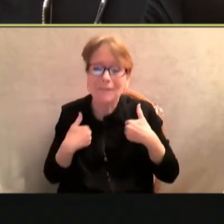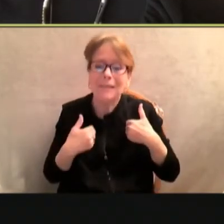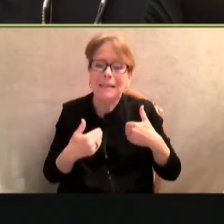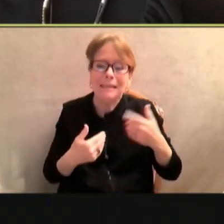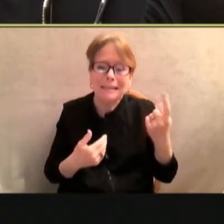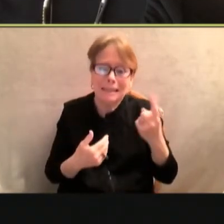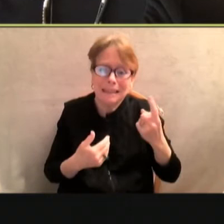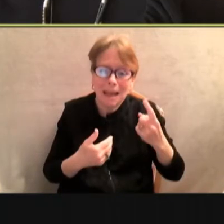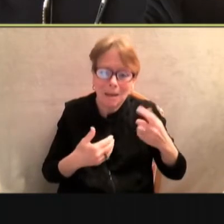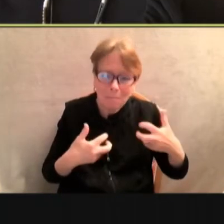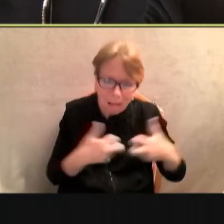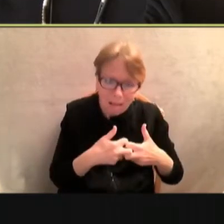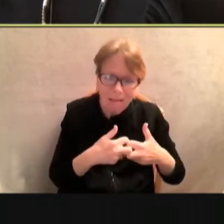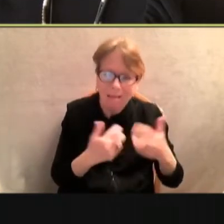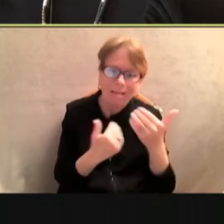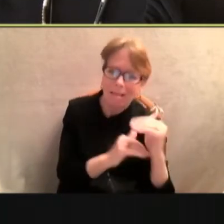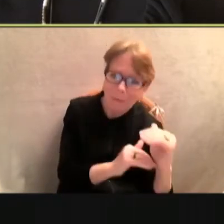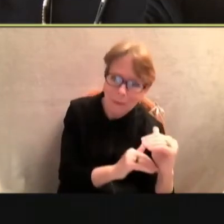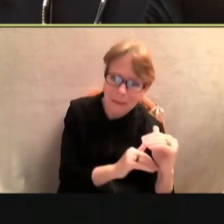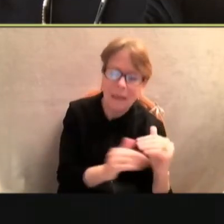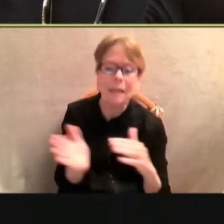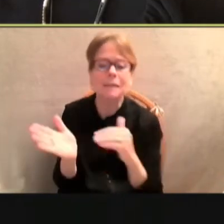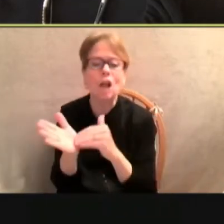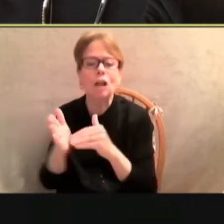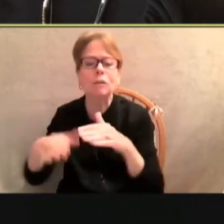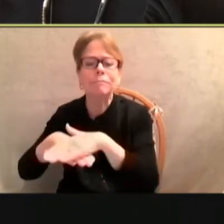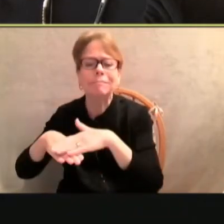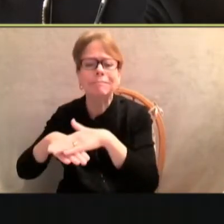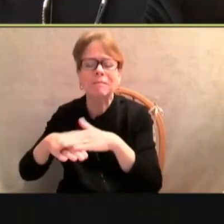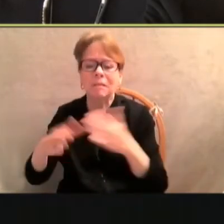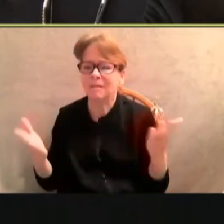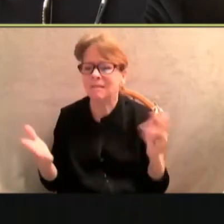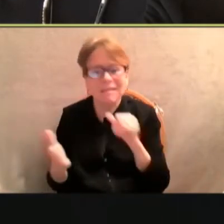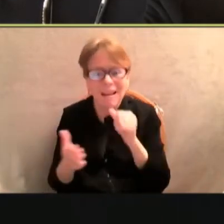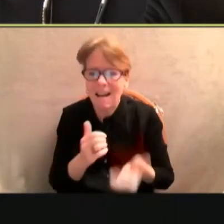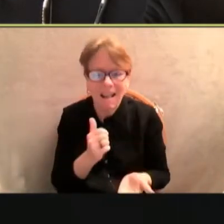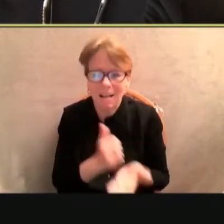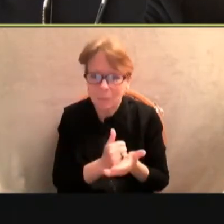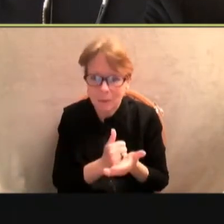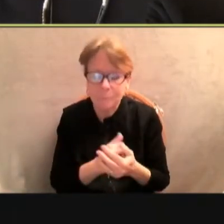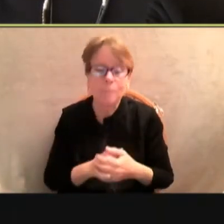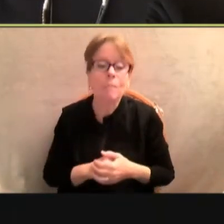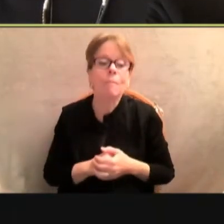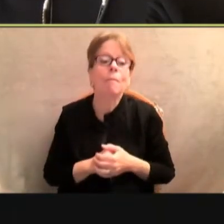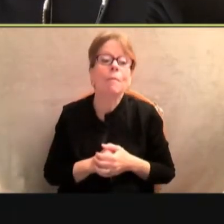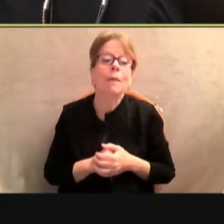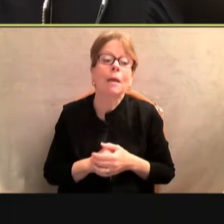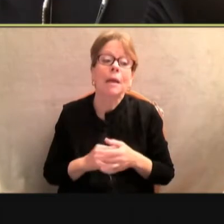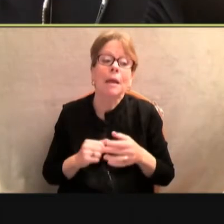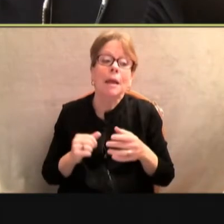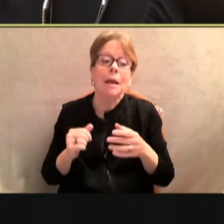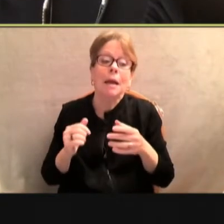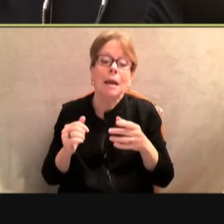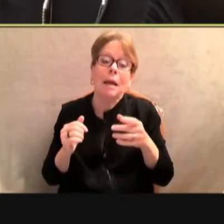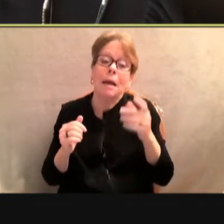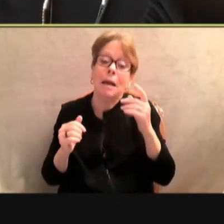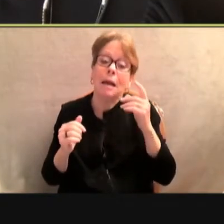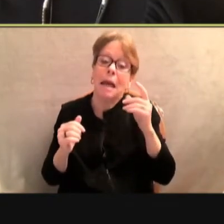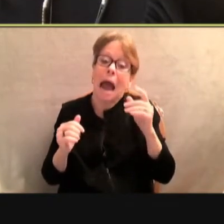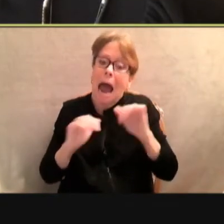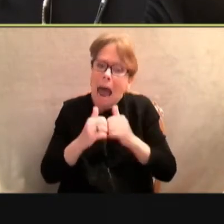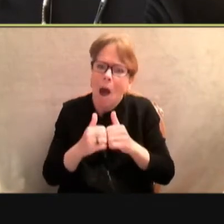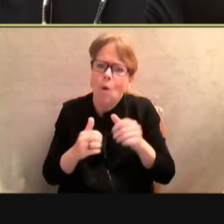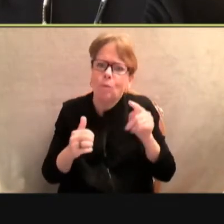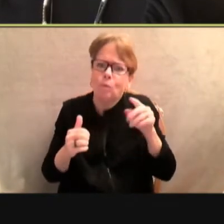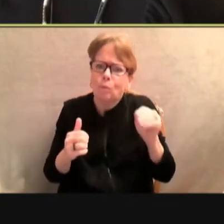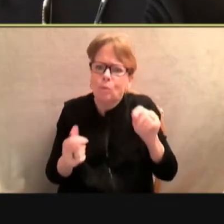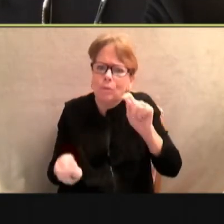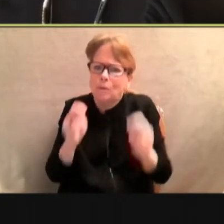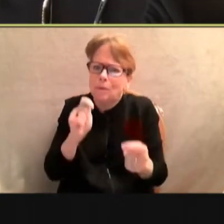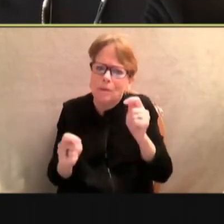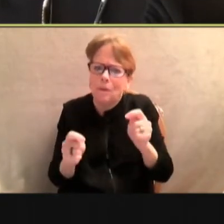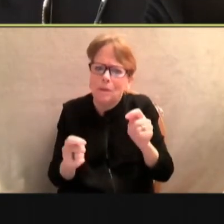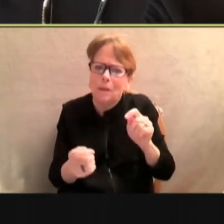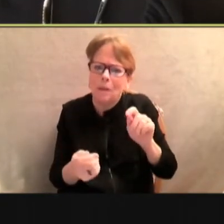is to support or make a specific recommendation for accommodations. Practically speaking,